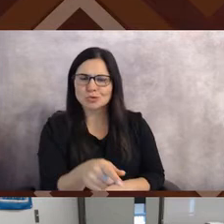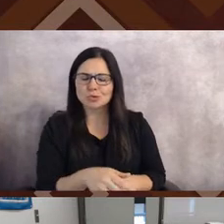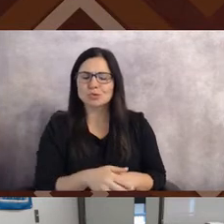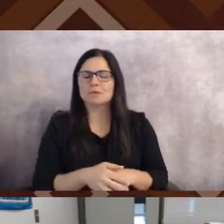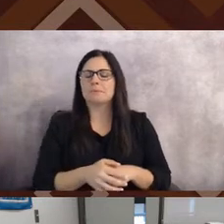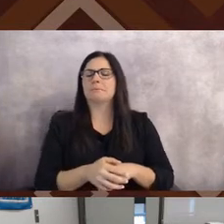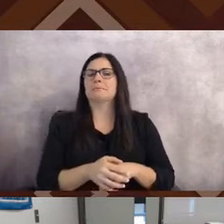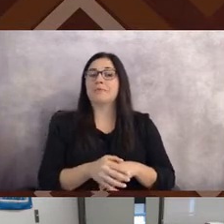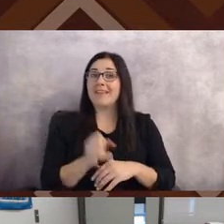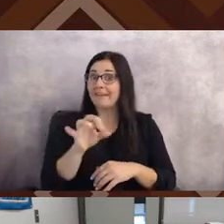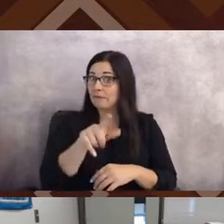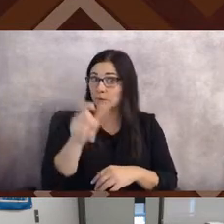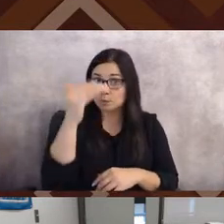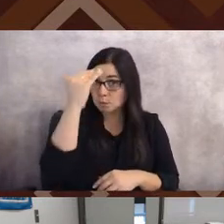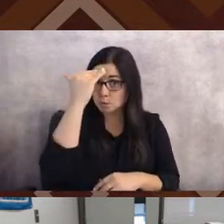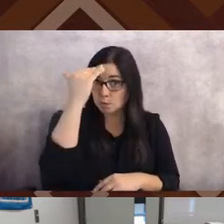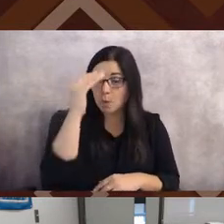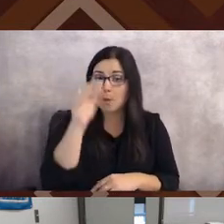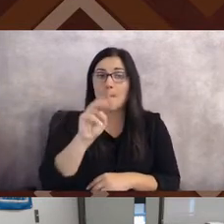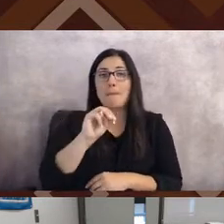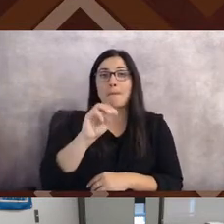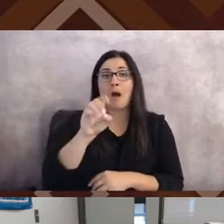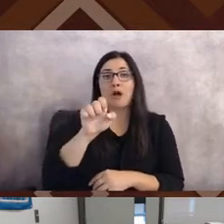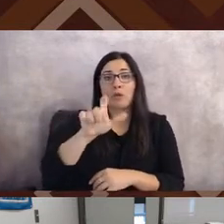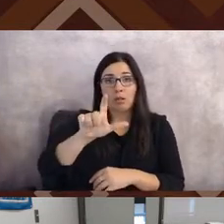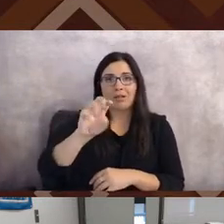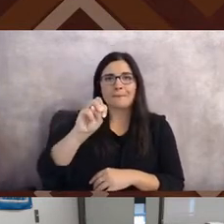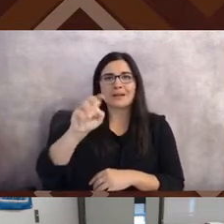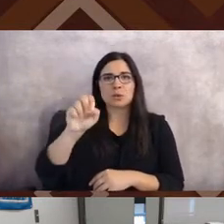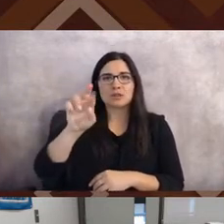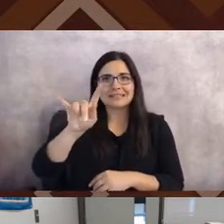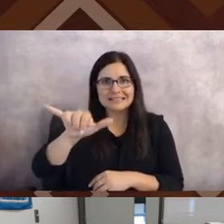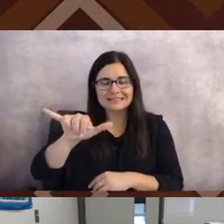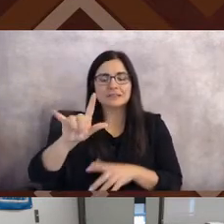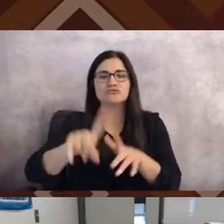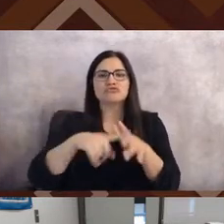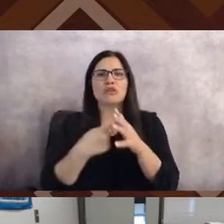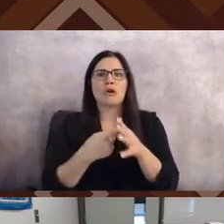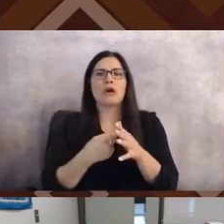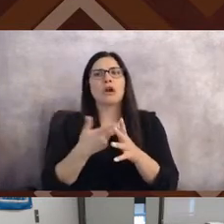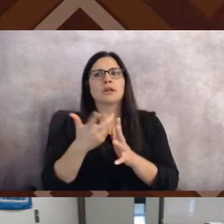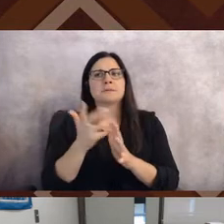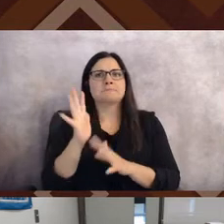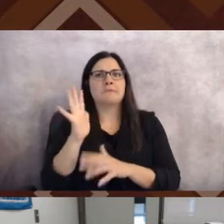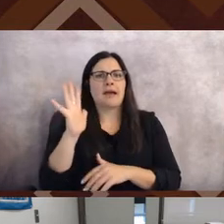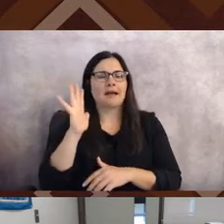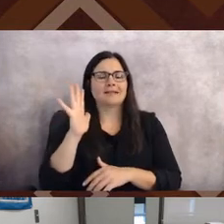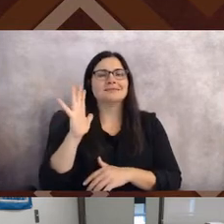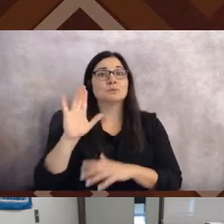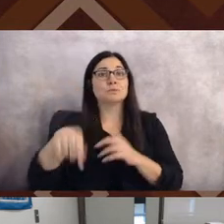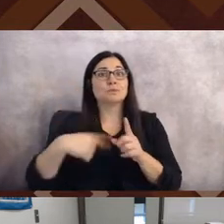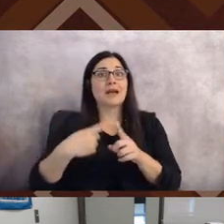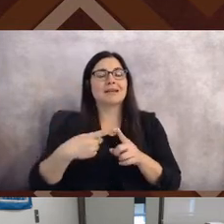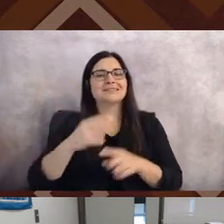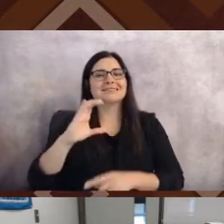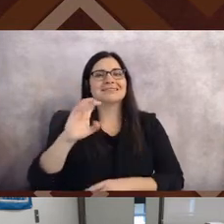If you're not familiar with the model minority class, back into the the civil right there in the 1960s